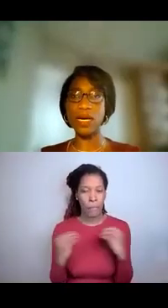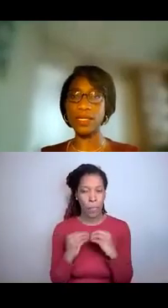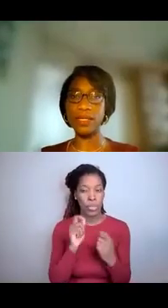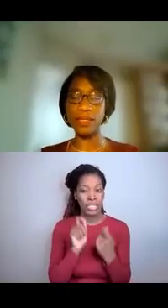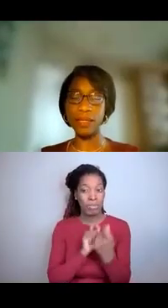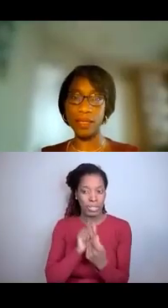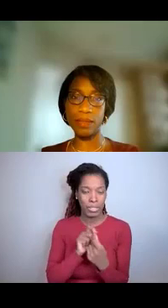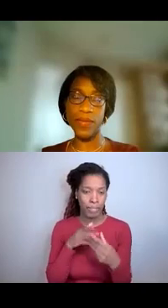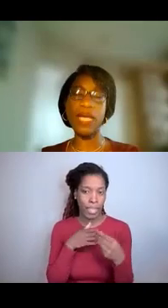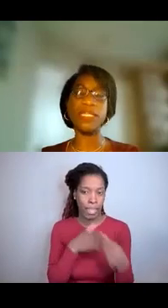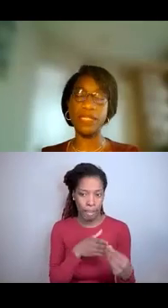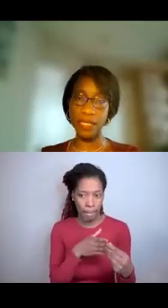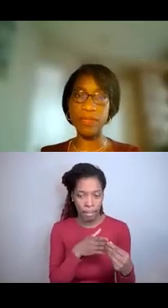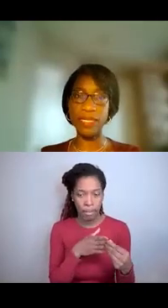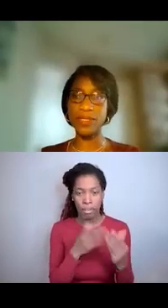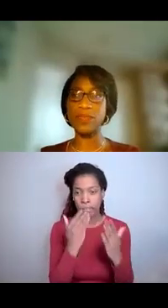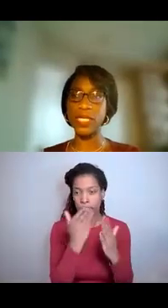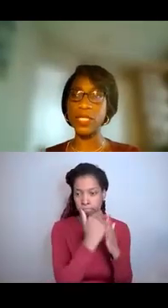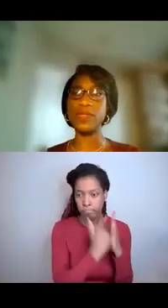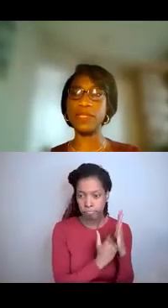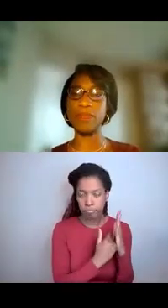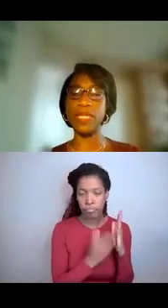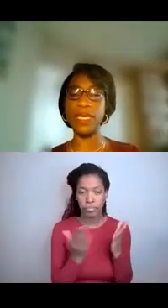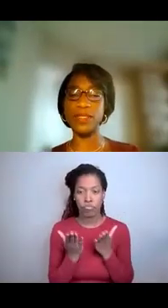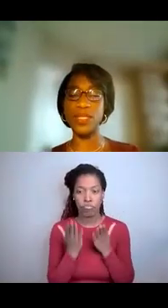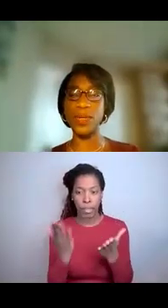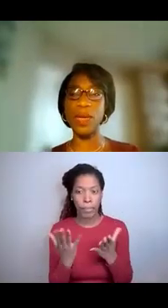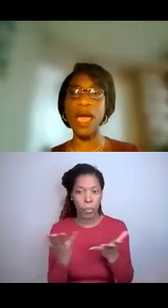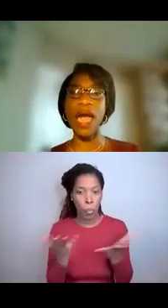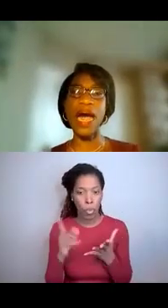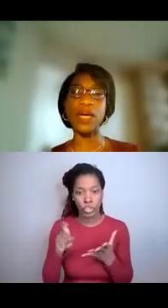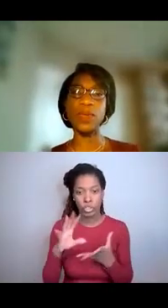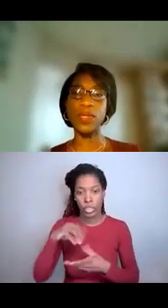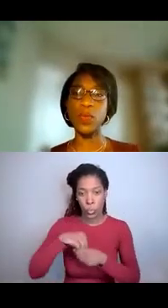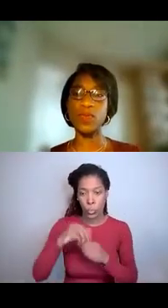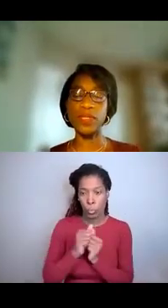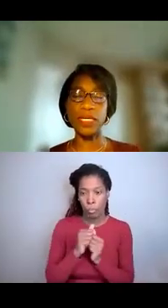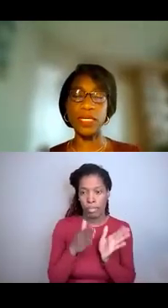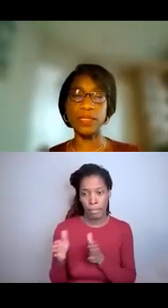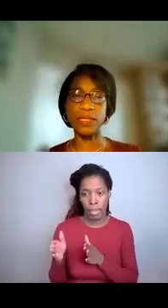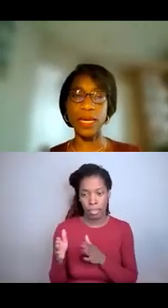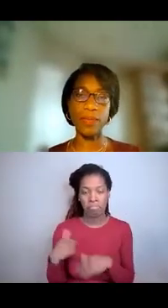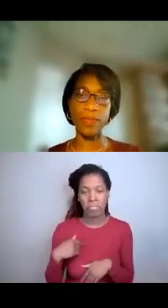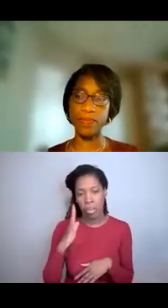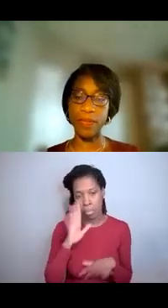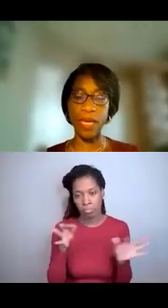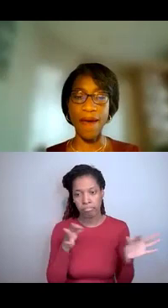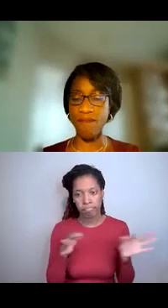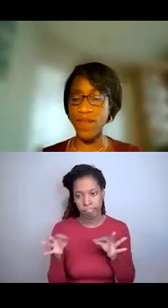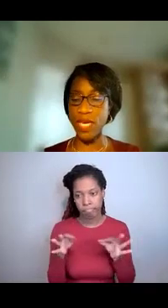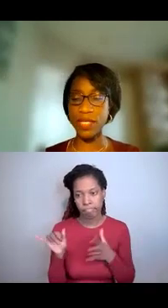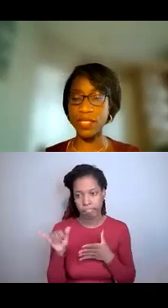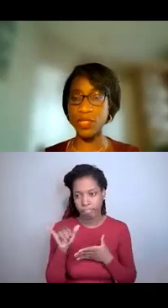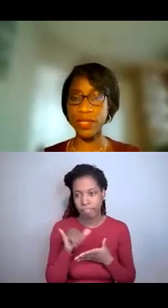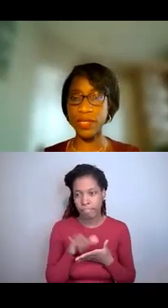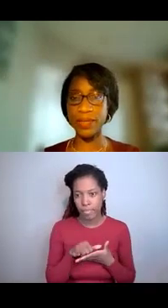on the recommended elements to be included in the plan, so I will go over this very shortly.